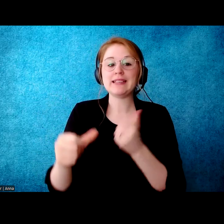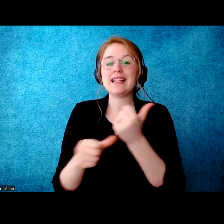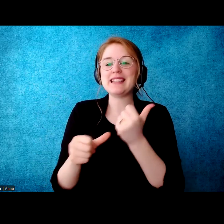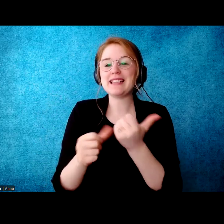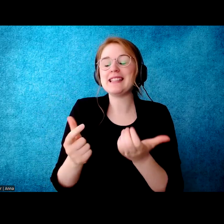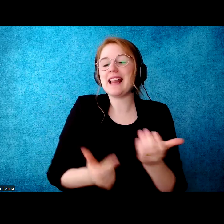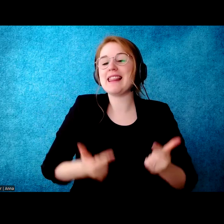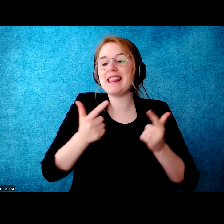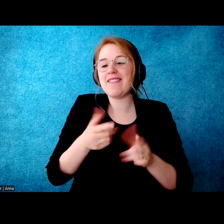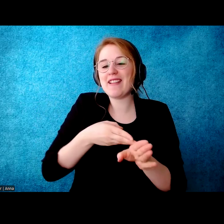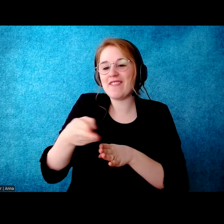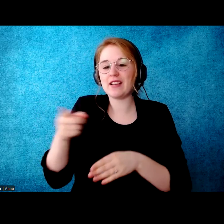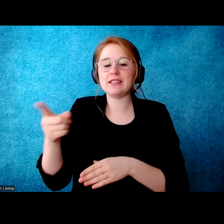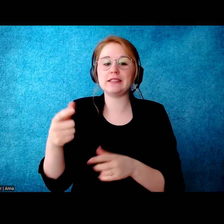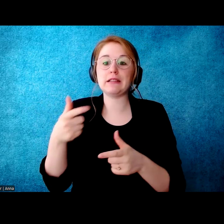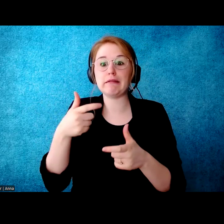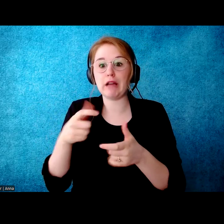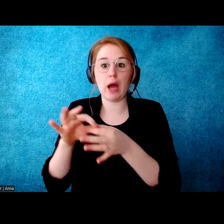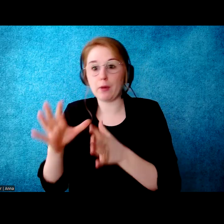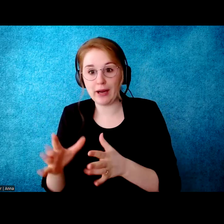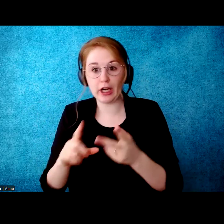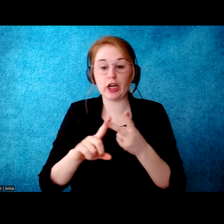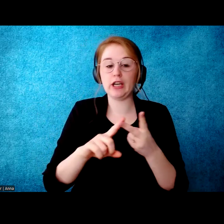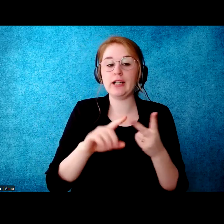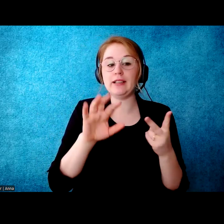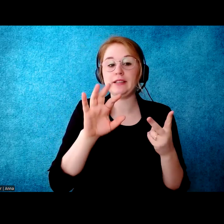as an operator, a regulator, and a public funder.